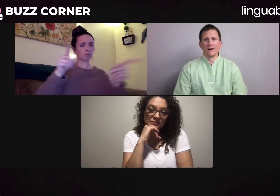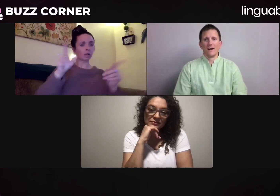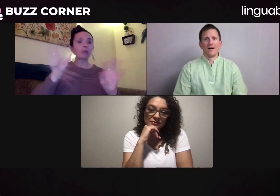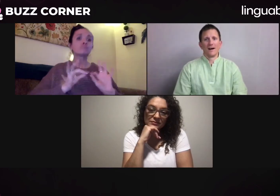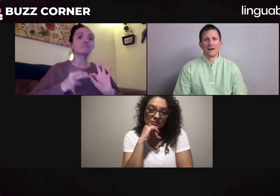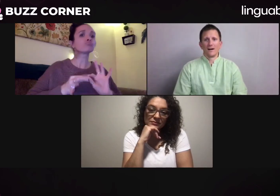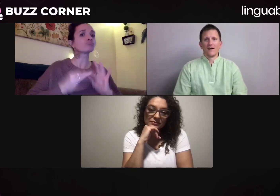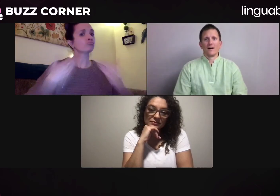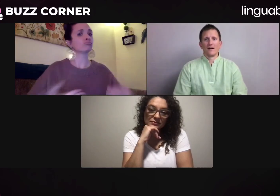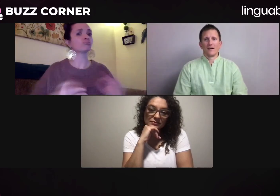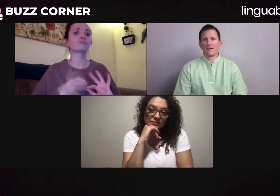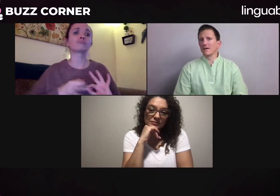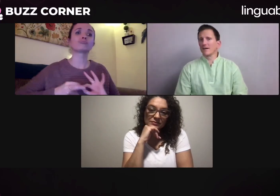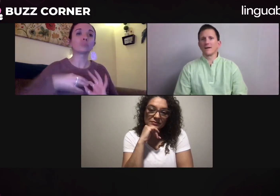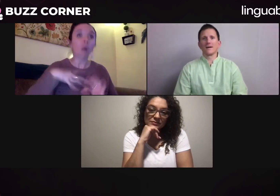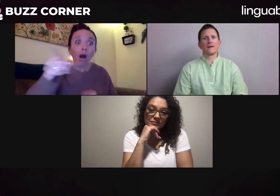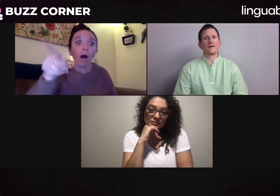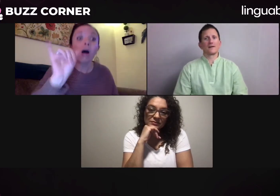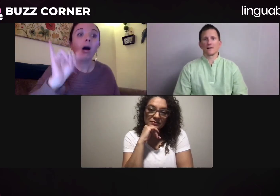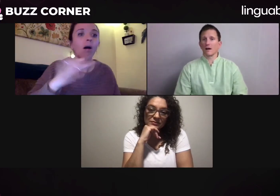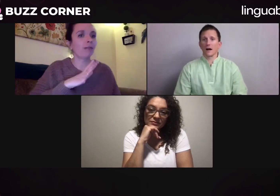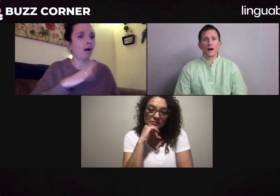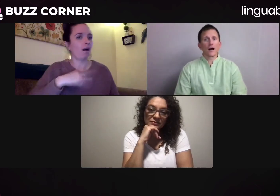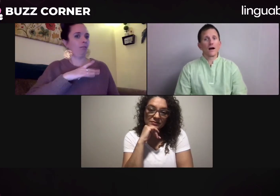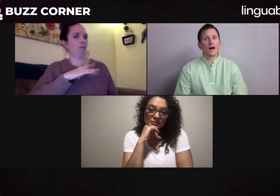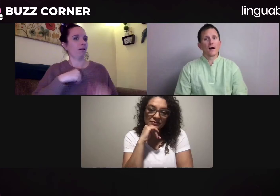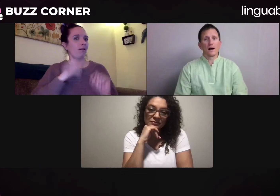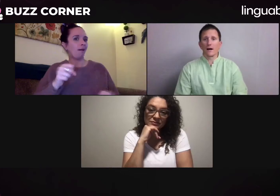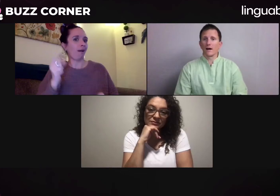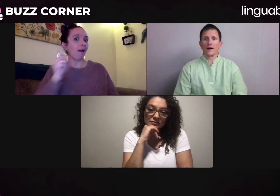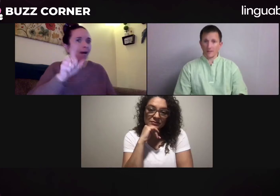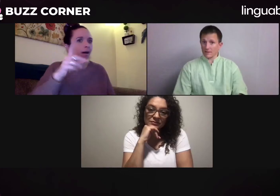just making events accessible regardless of whether or not they knew there was a deaf person there.